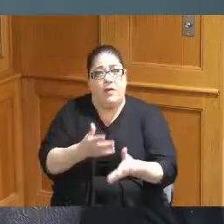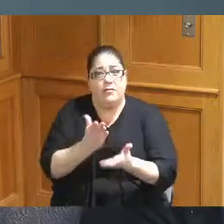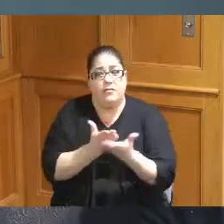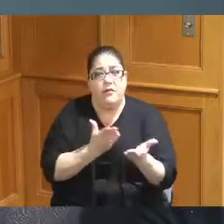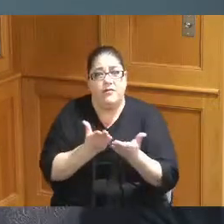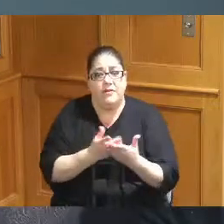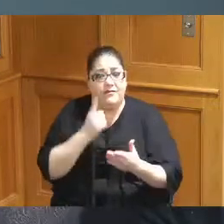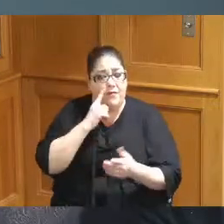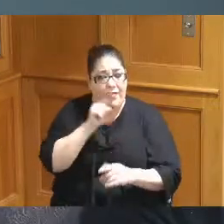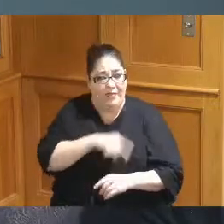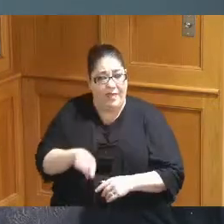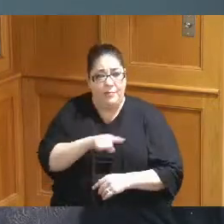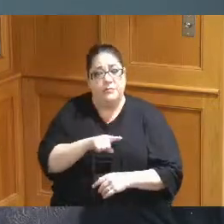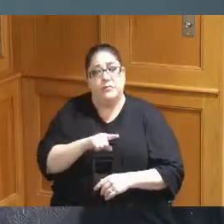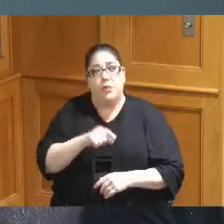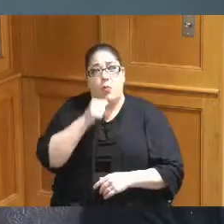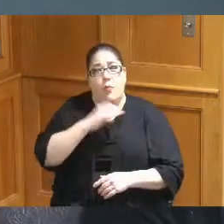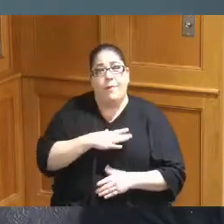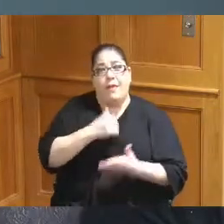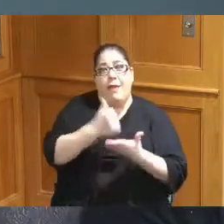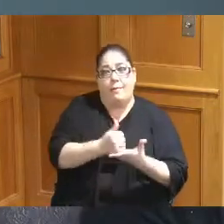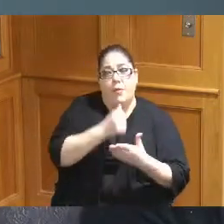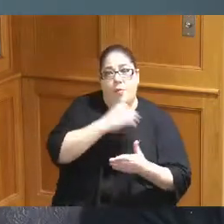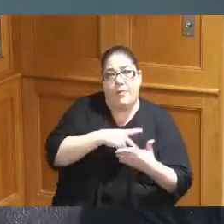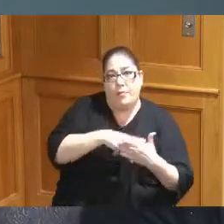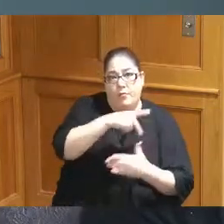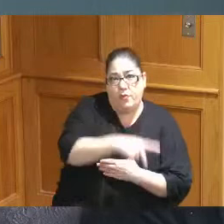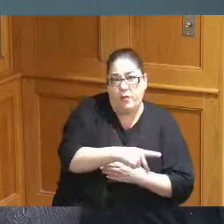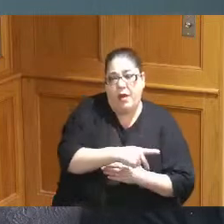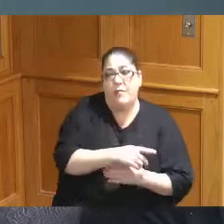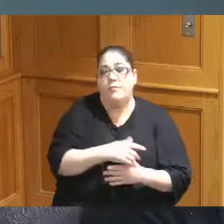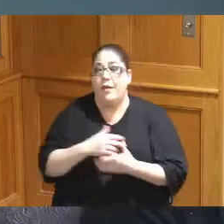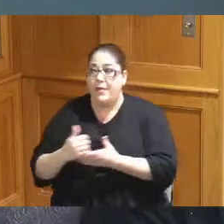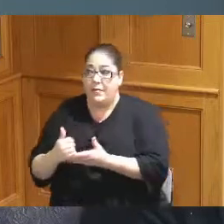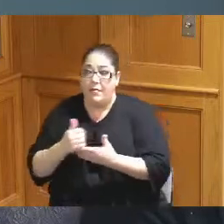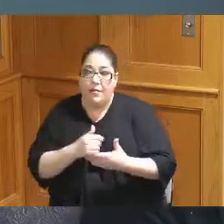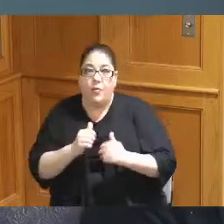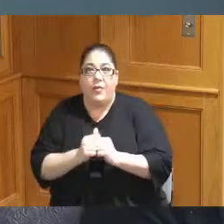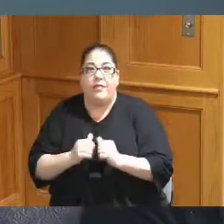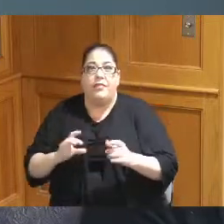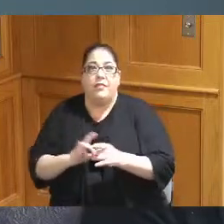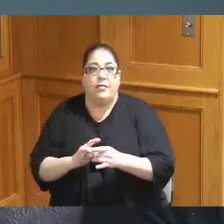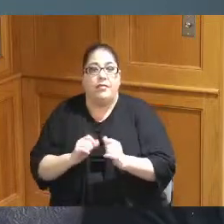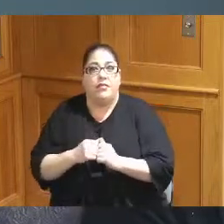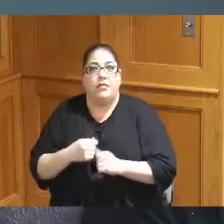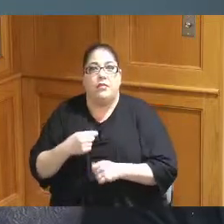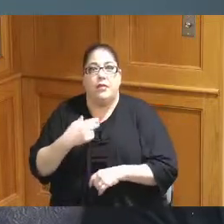them to be able to use some of that money to house maybe a motel or something so the majority again